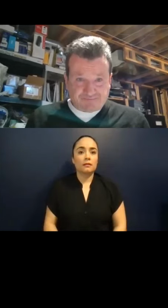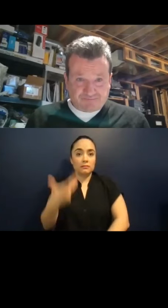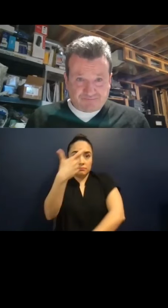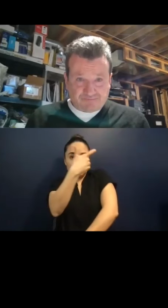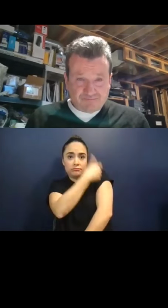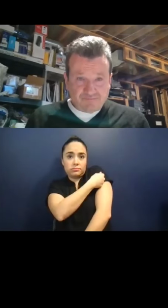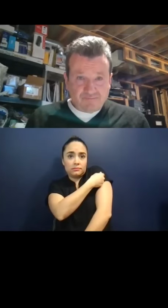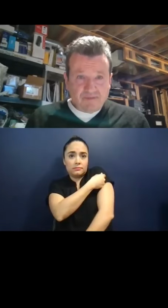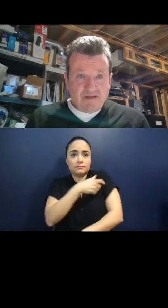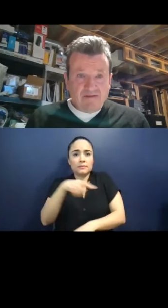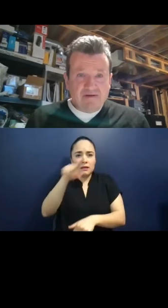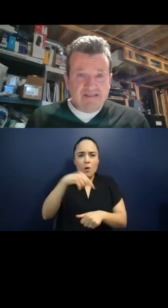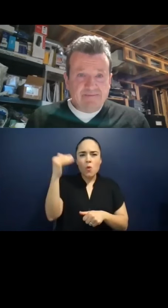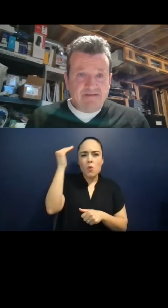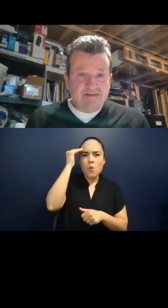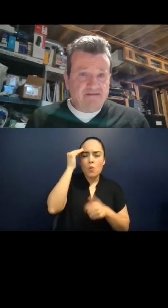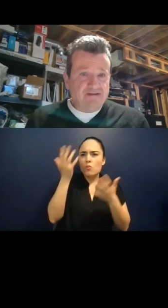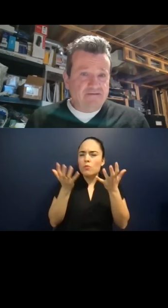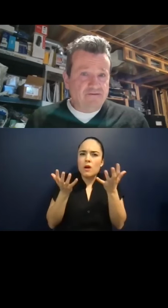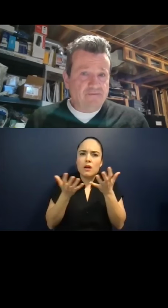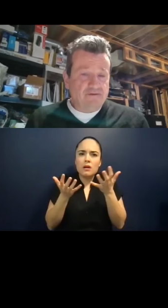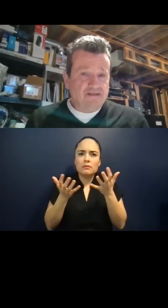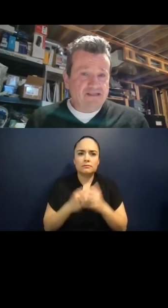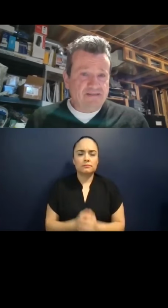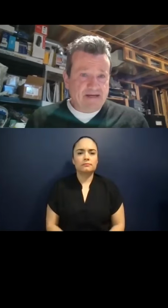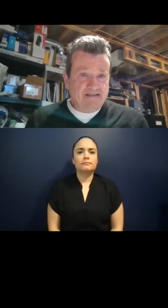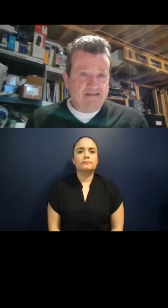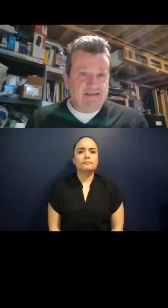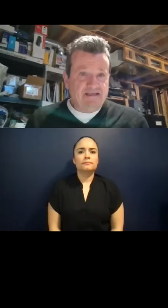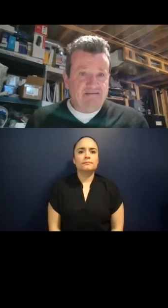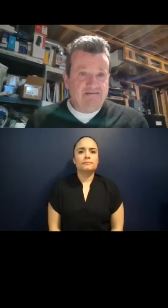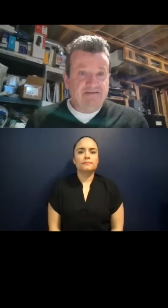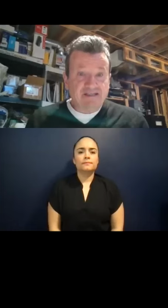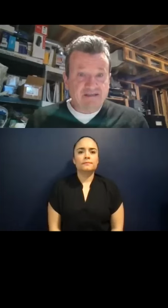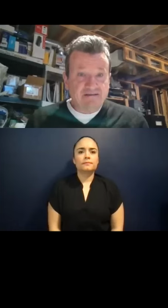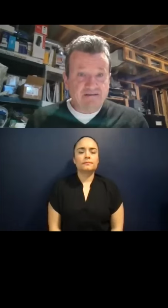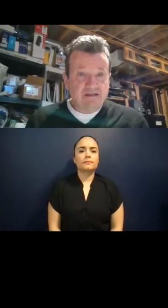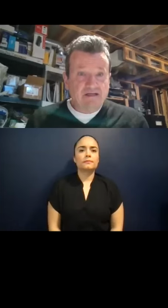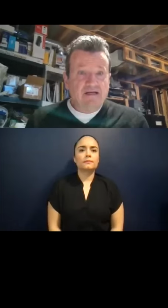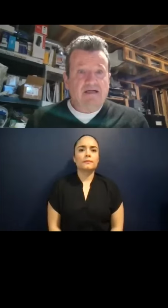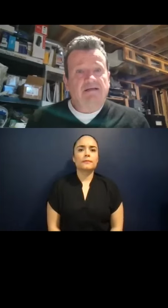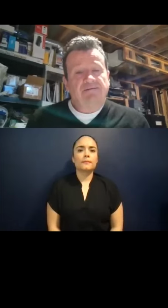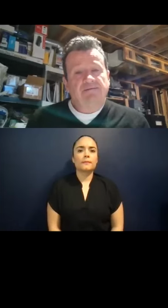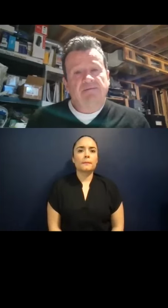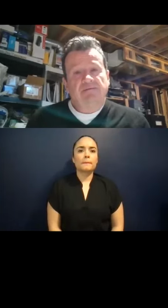been is pandemic. Next slide. Precautions for Covid-19 vaccines